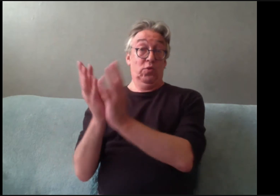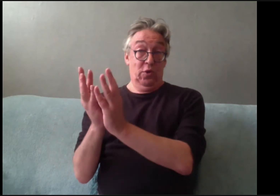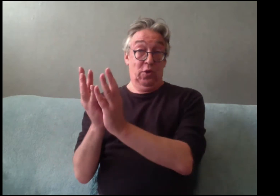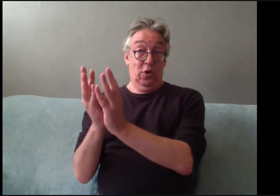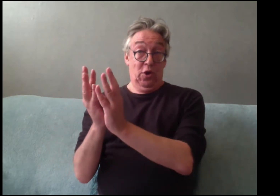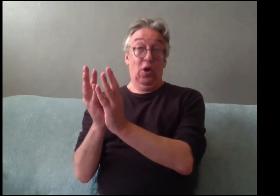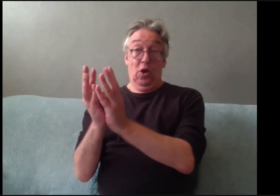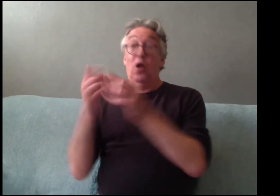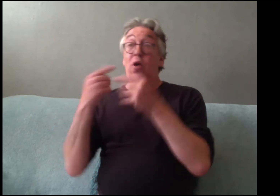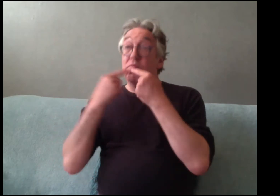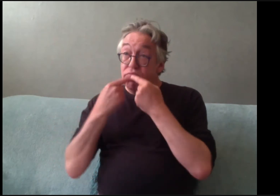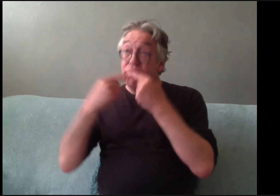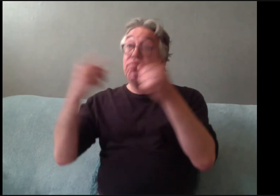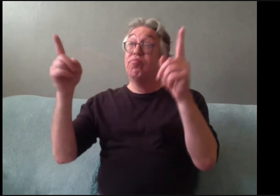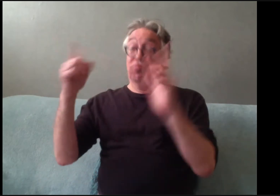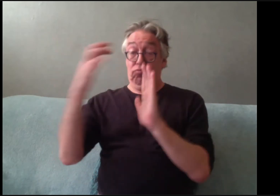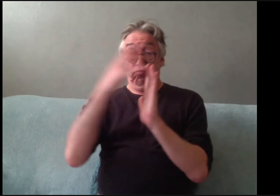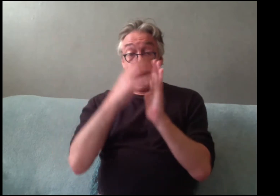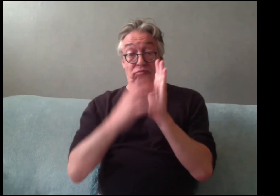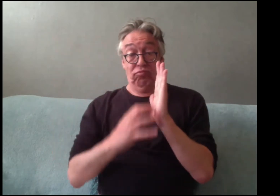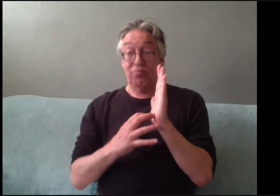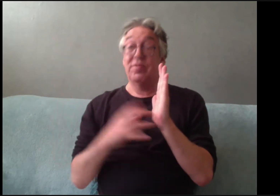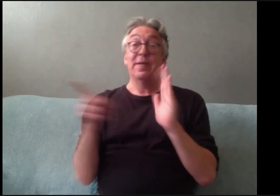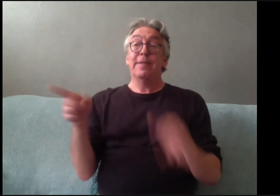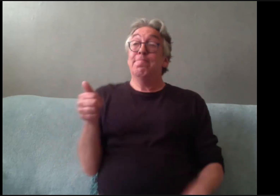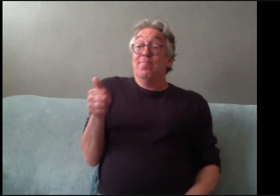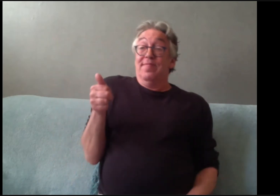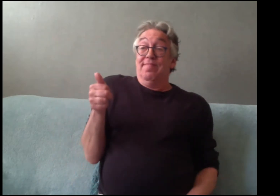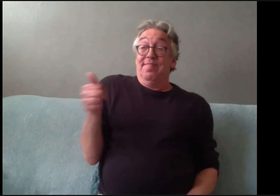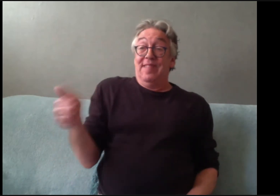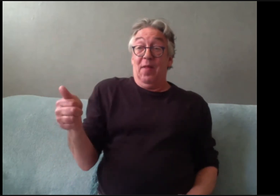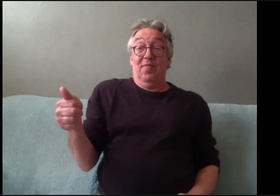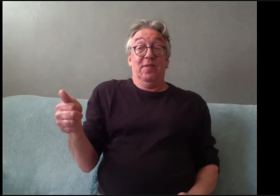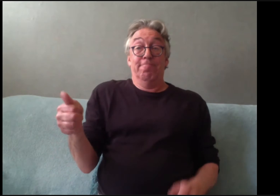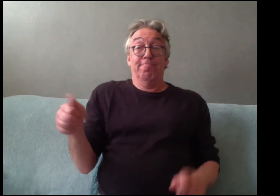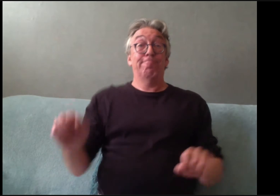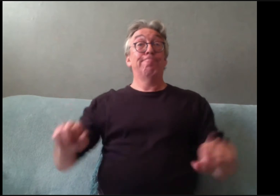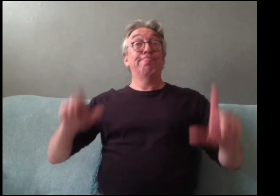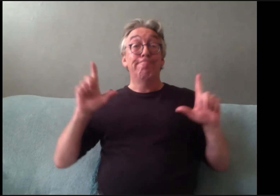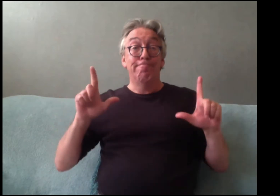But I'll read a prepared statement and forward any questions you have.